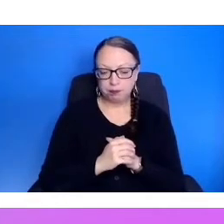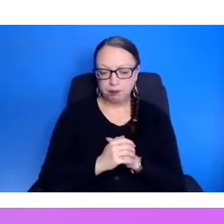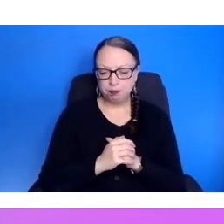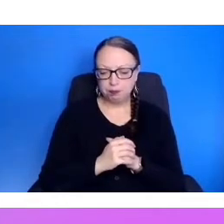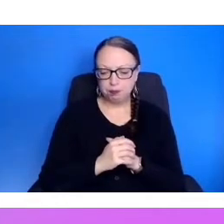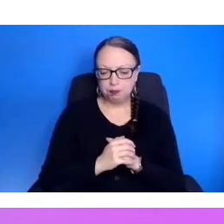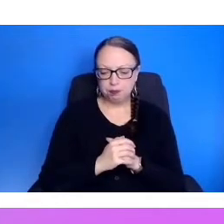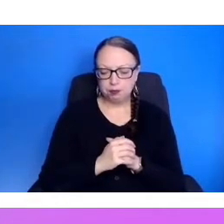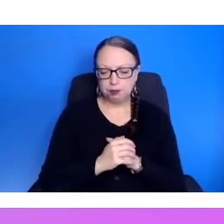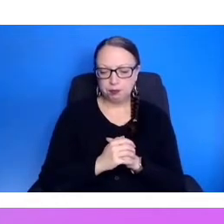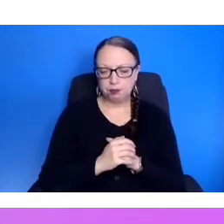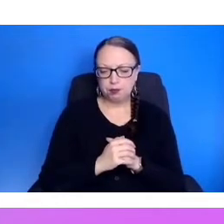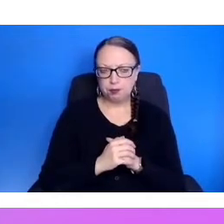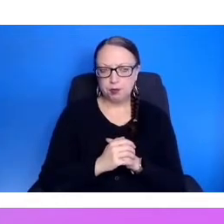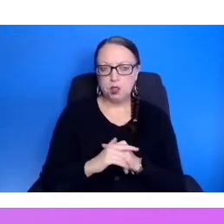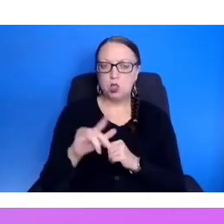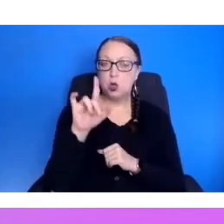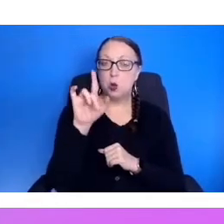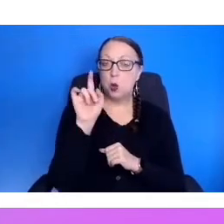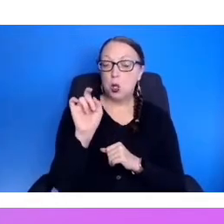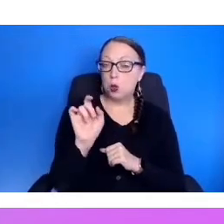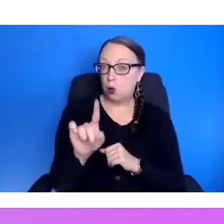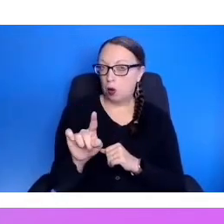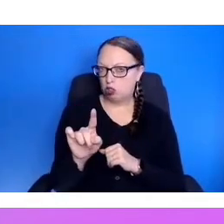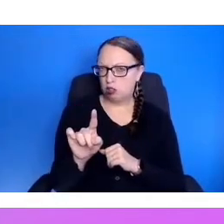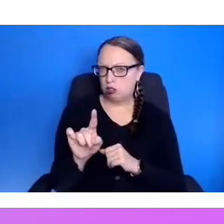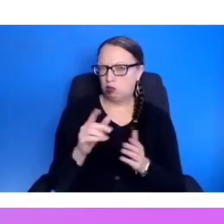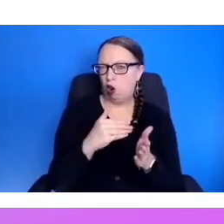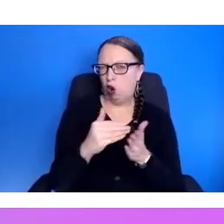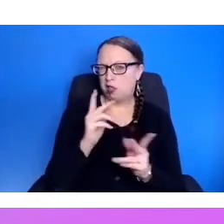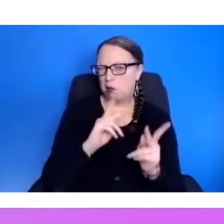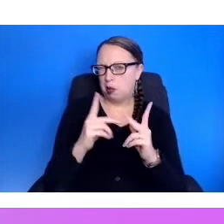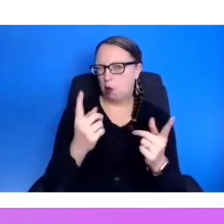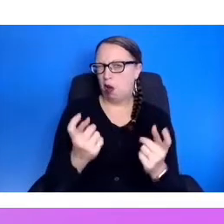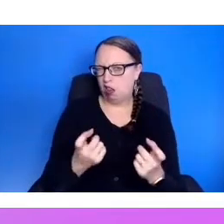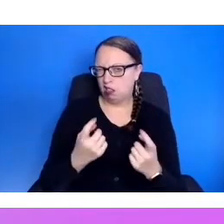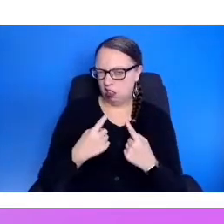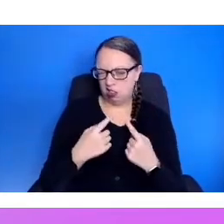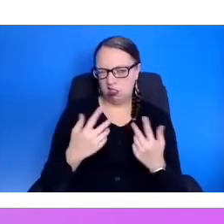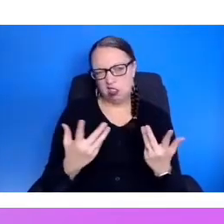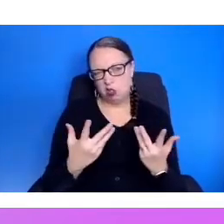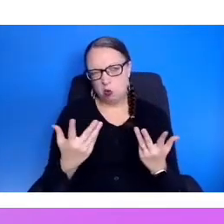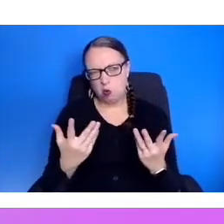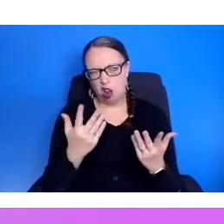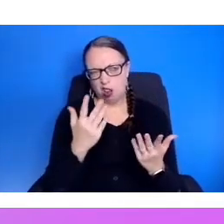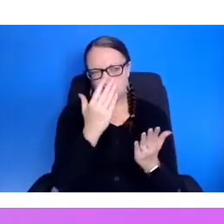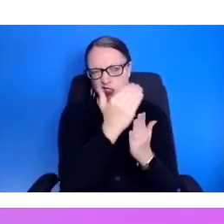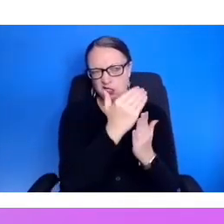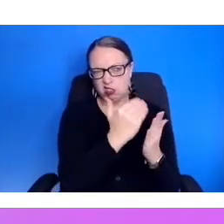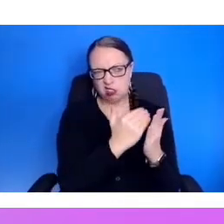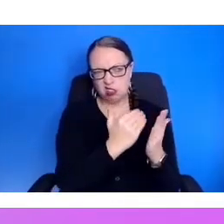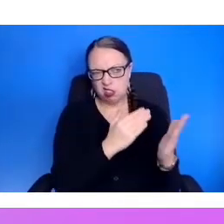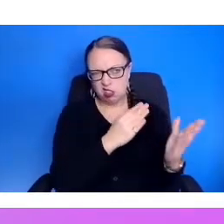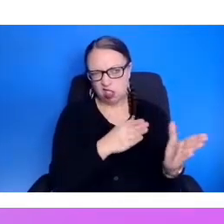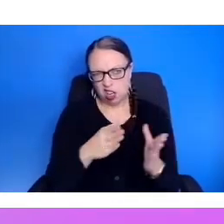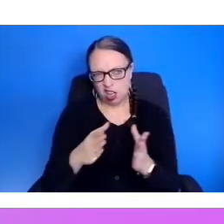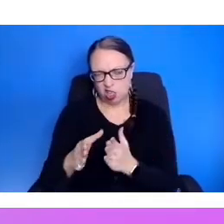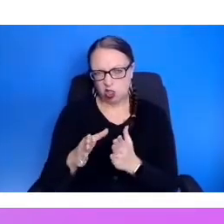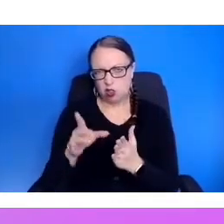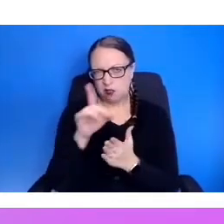So the question that we are often asked is okay well what stage of the design cycle can I do inclusive research?